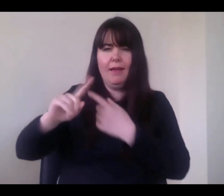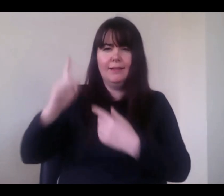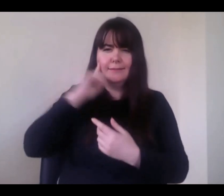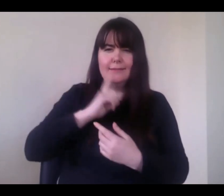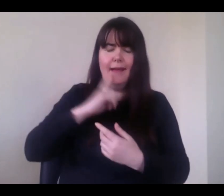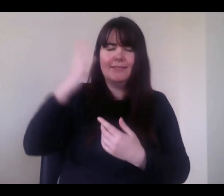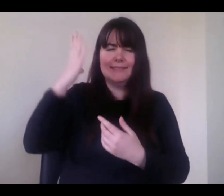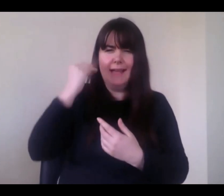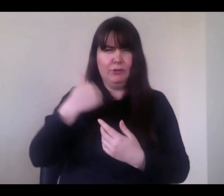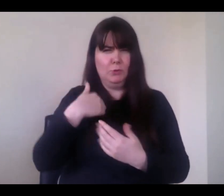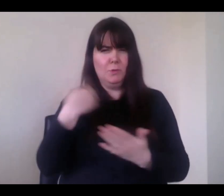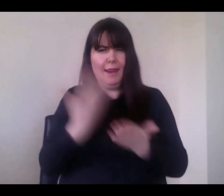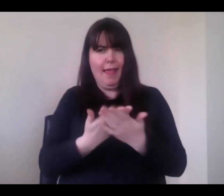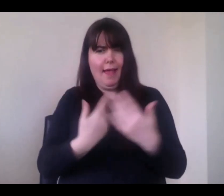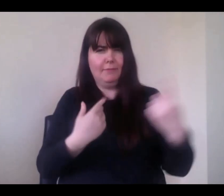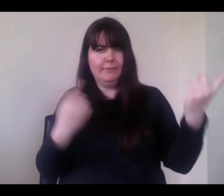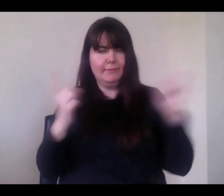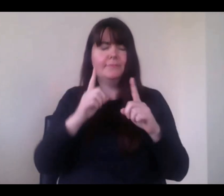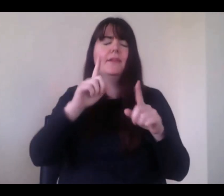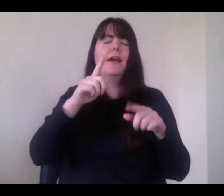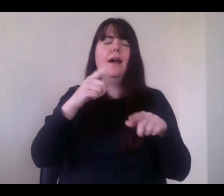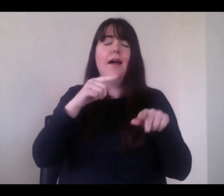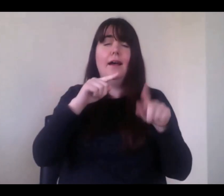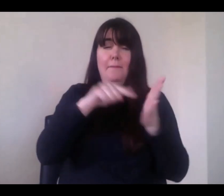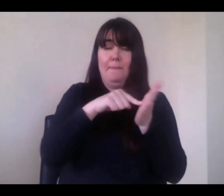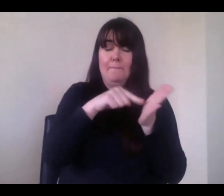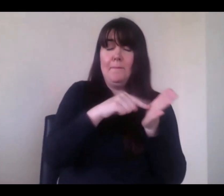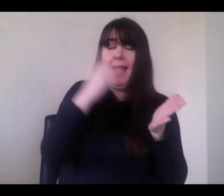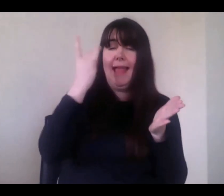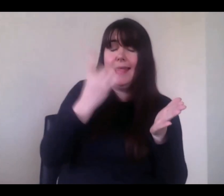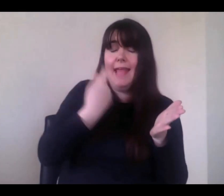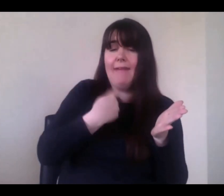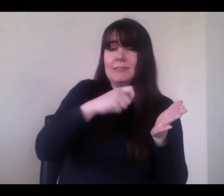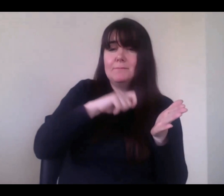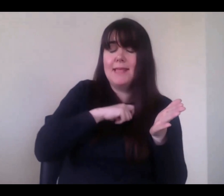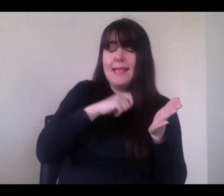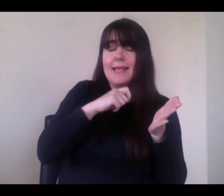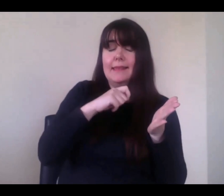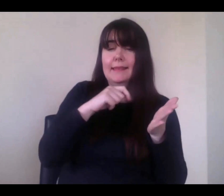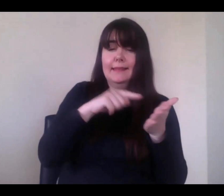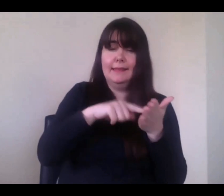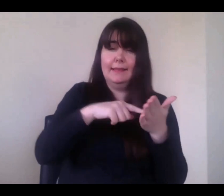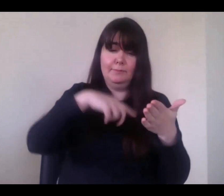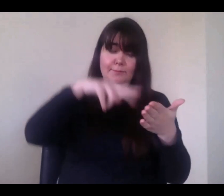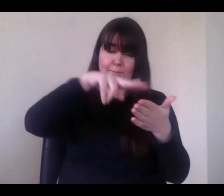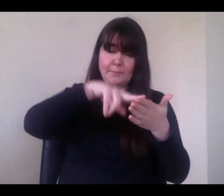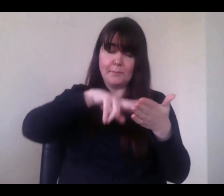history in the Abbey who was forgotten, neglected, and we wanted to reclaim her. 'The King of Spain's